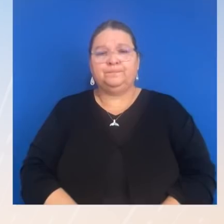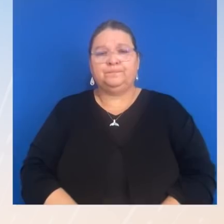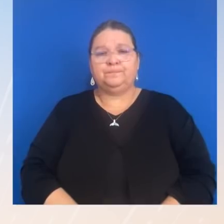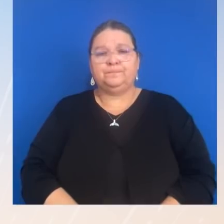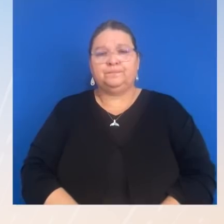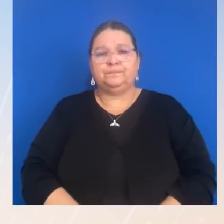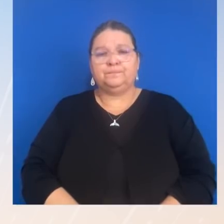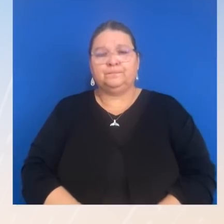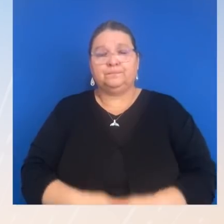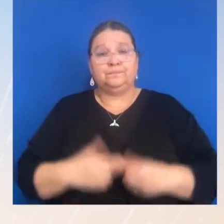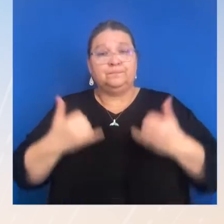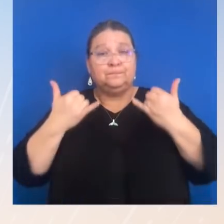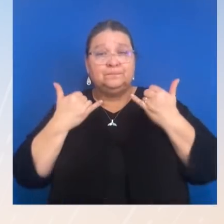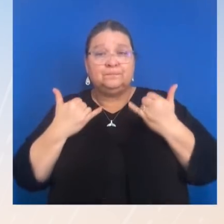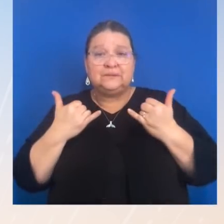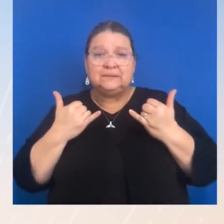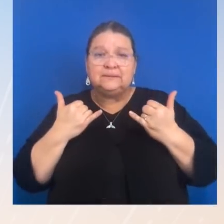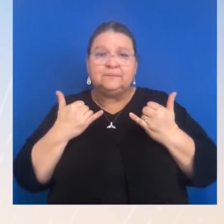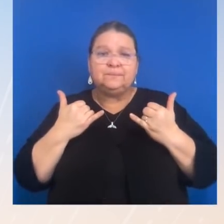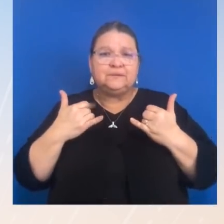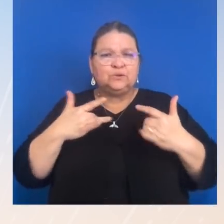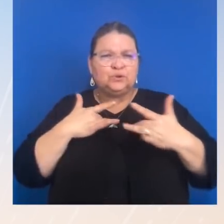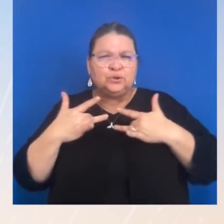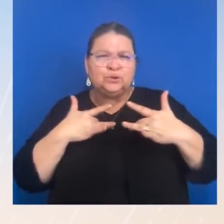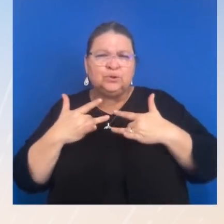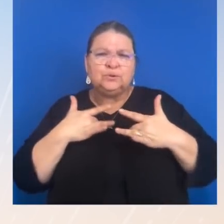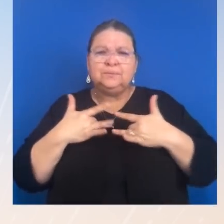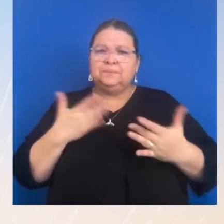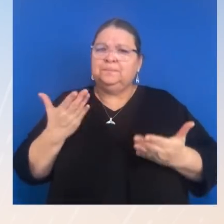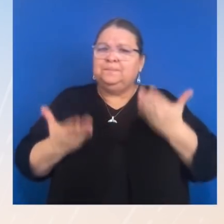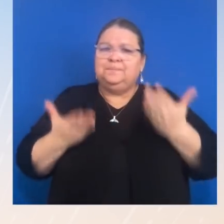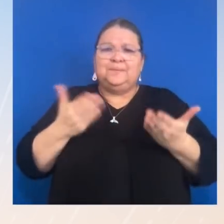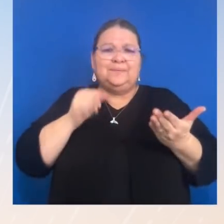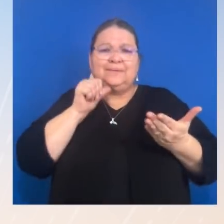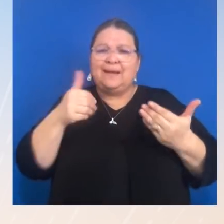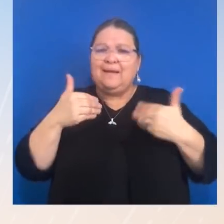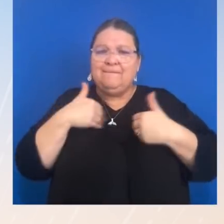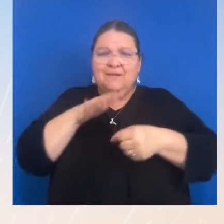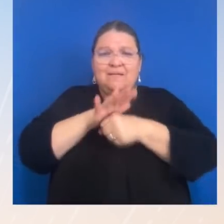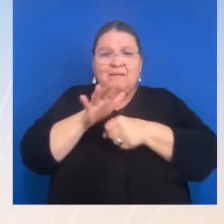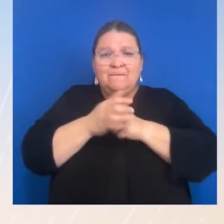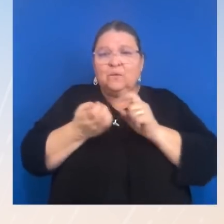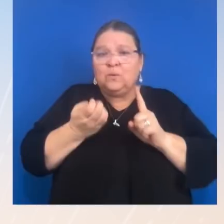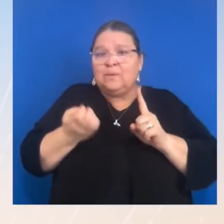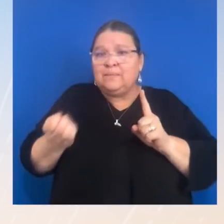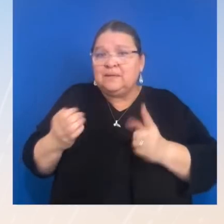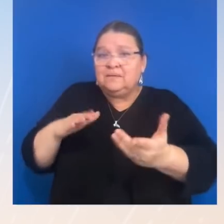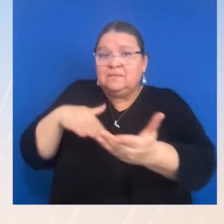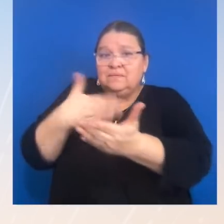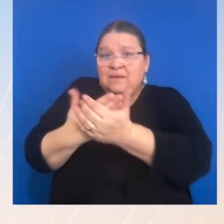into Kyiv in advance of that? Or what would happen -- what would be done to make sure that they can still be supplied